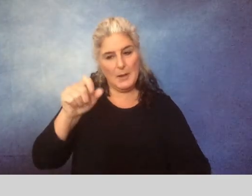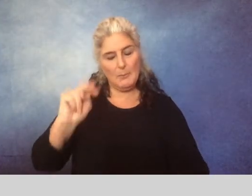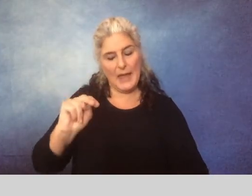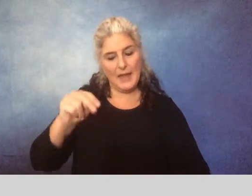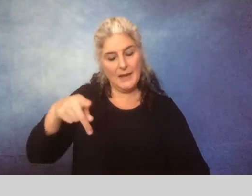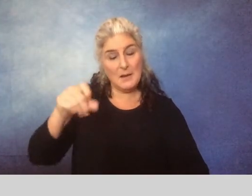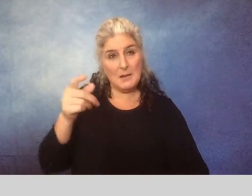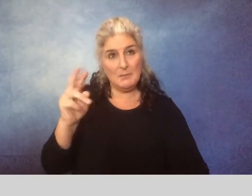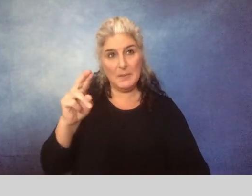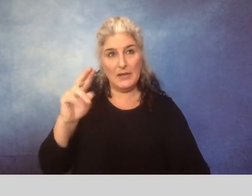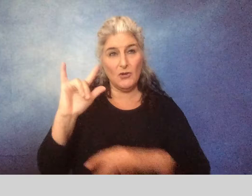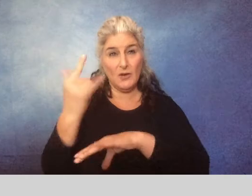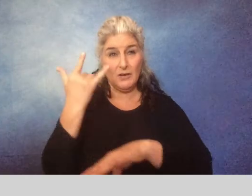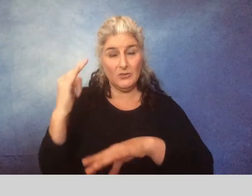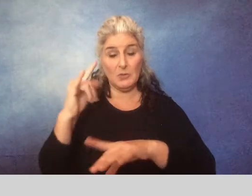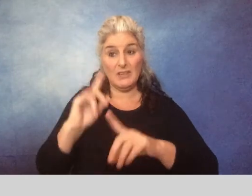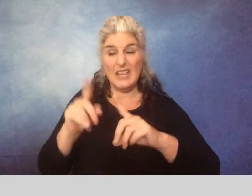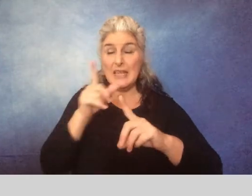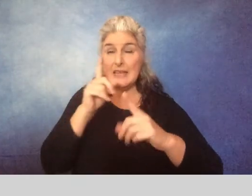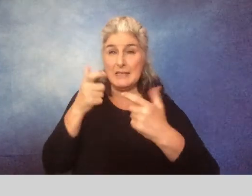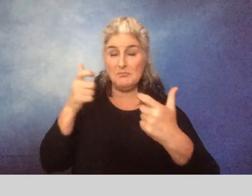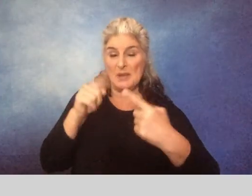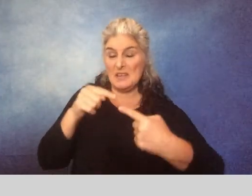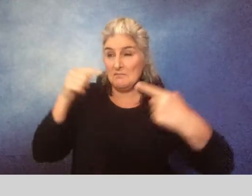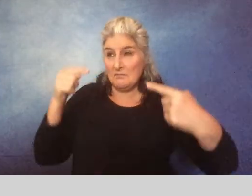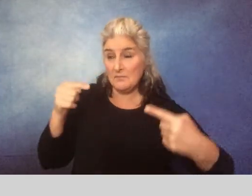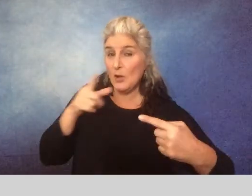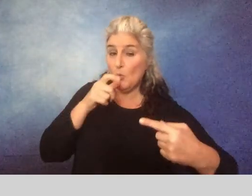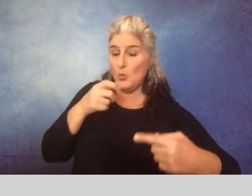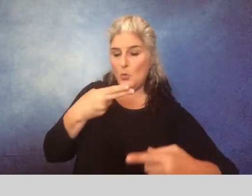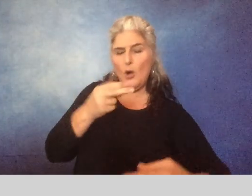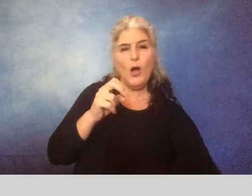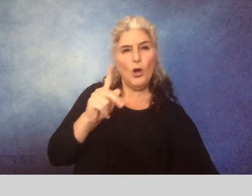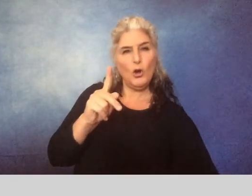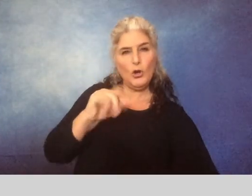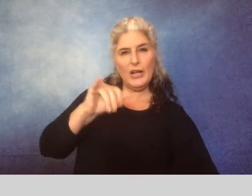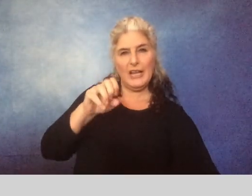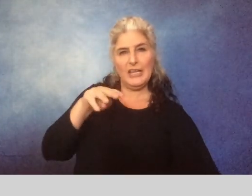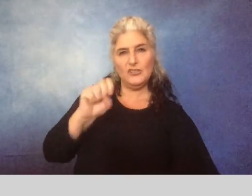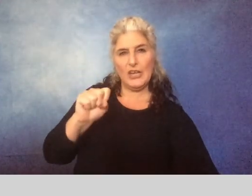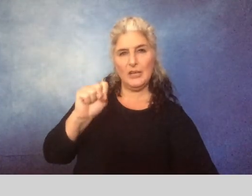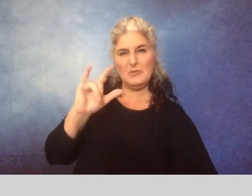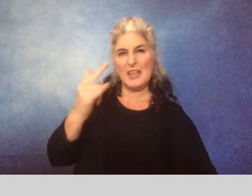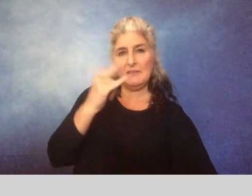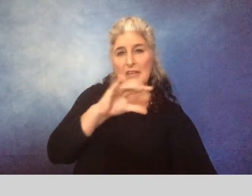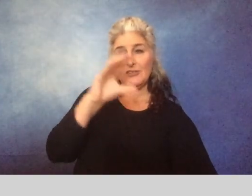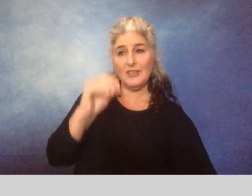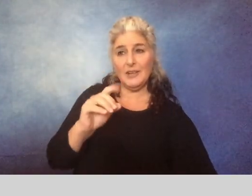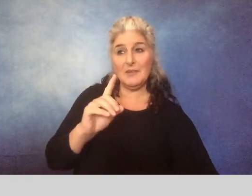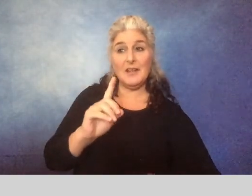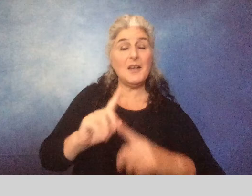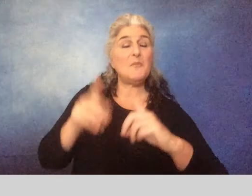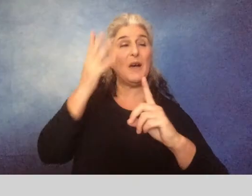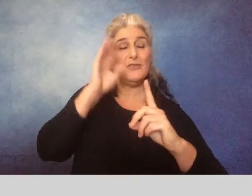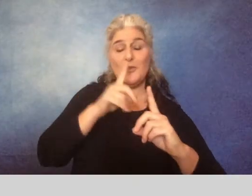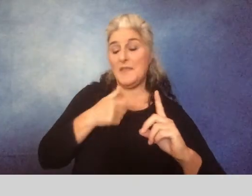Big rival Hook James Aviation. But check out what my little webcrawler coughed up.